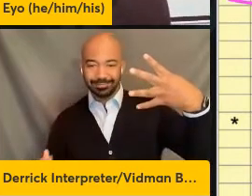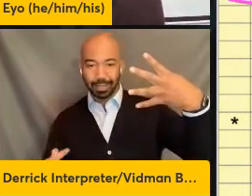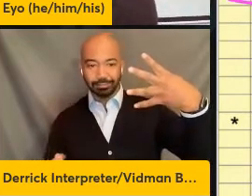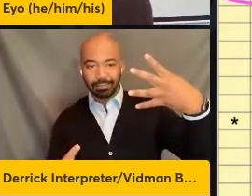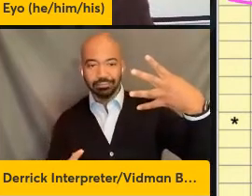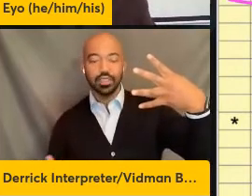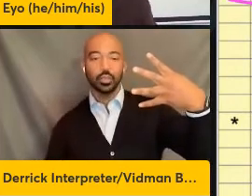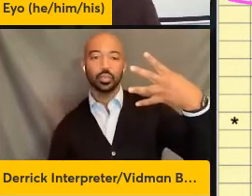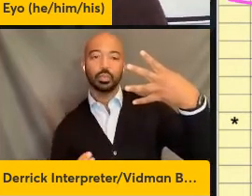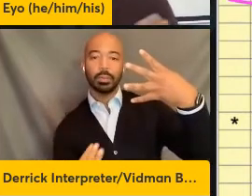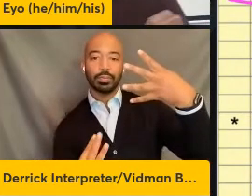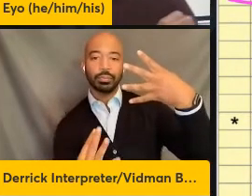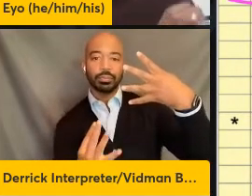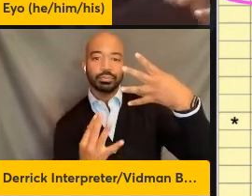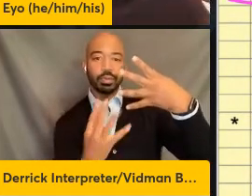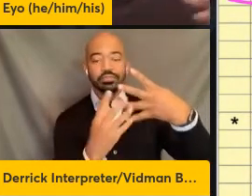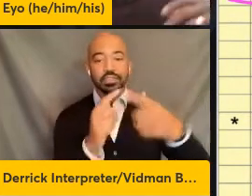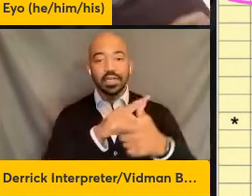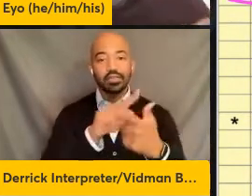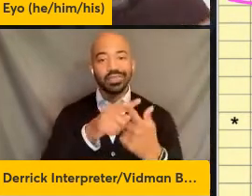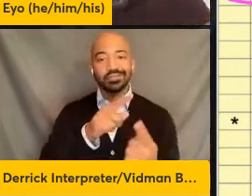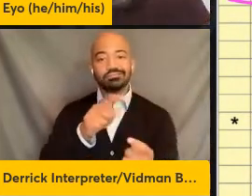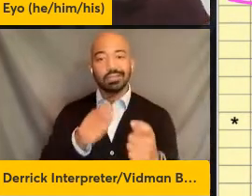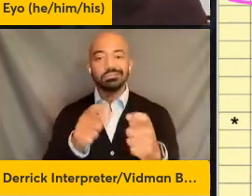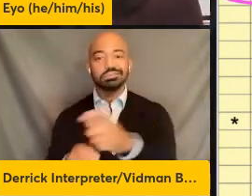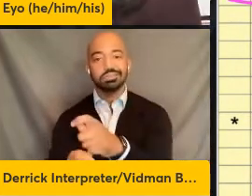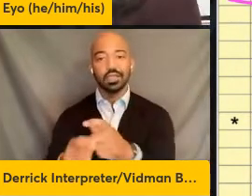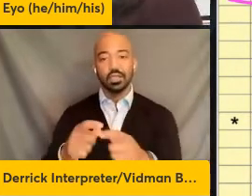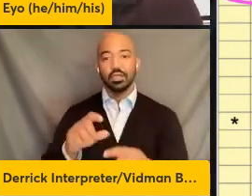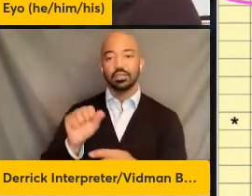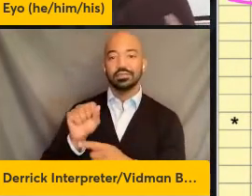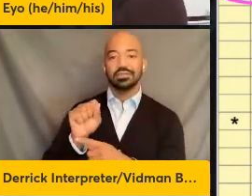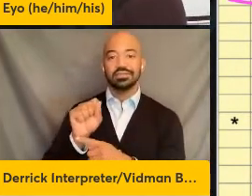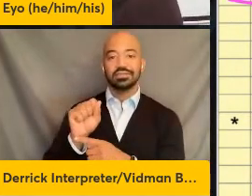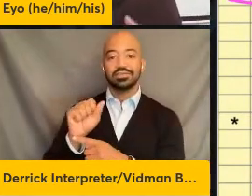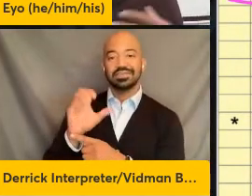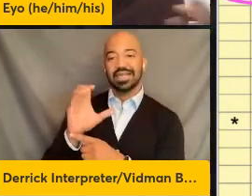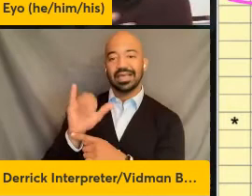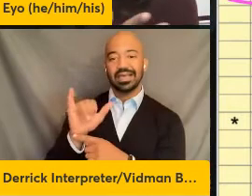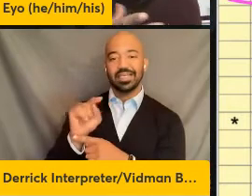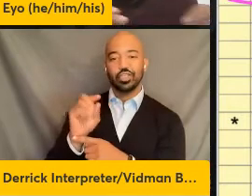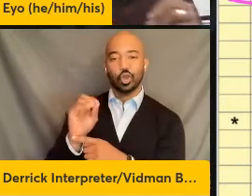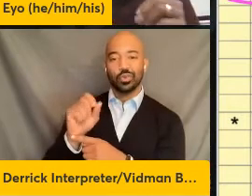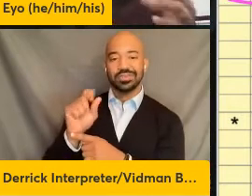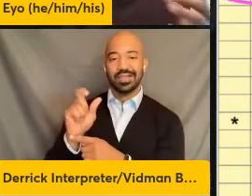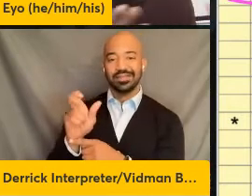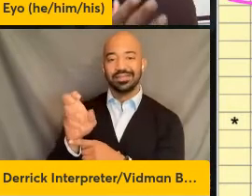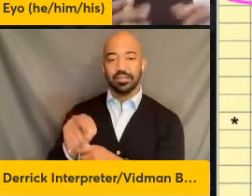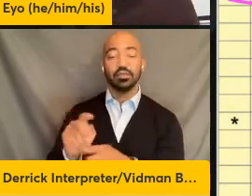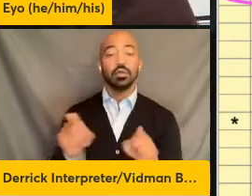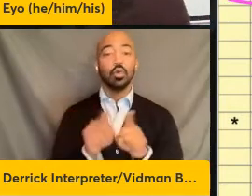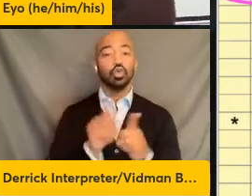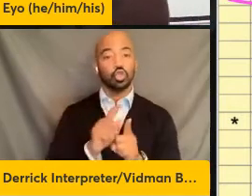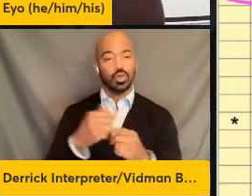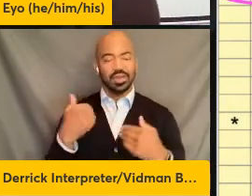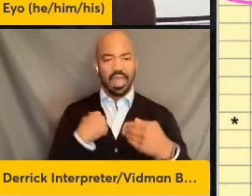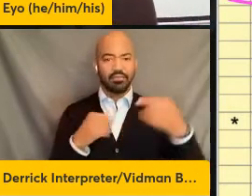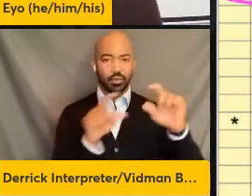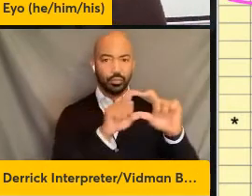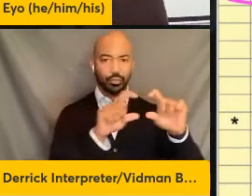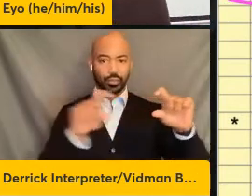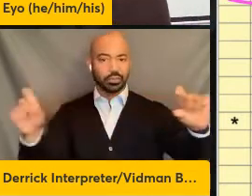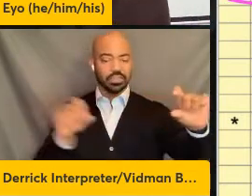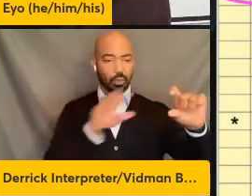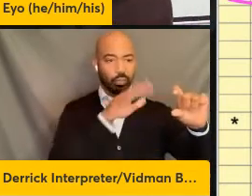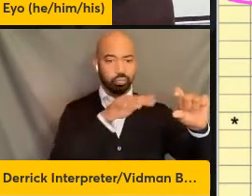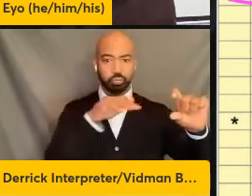actually reorganizes, the acting cytoskeleton and allows and facilitates the movement of these microbial cells. We know that